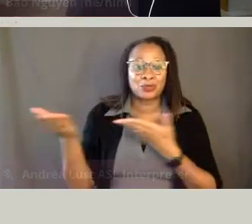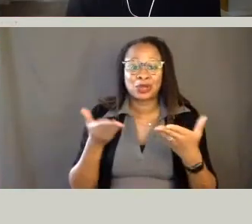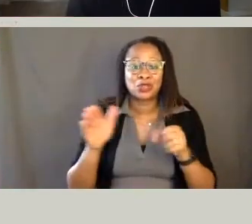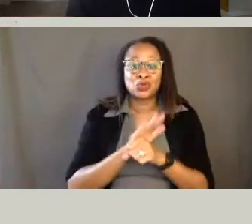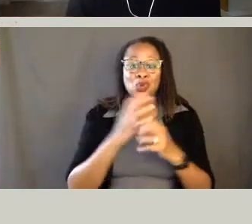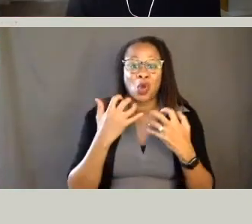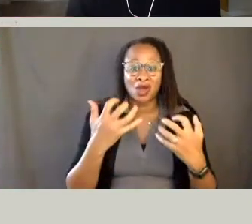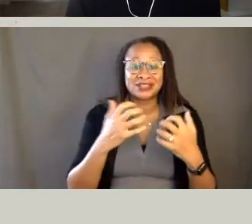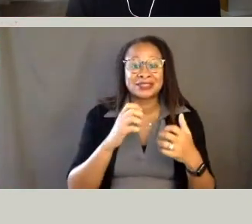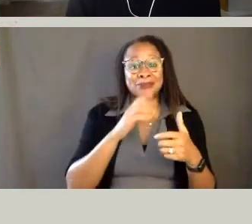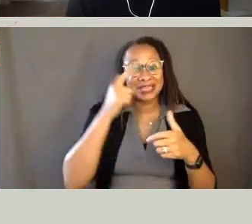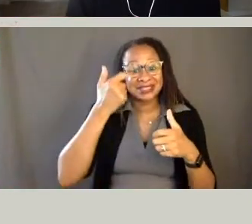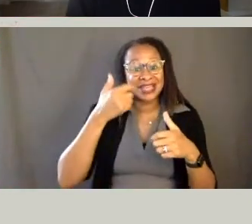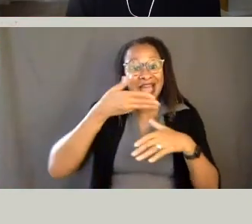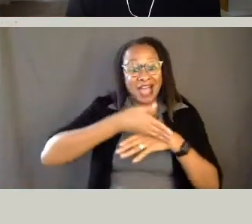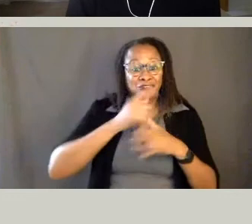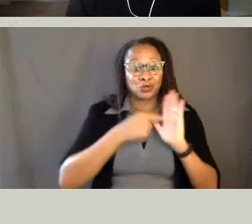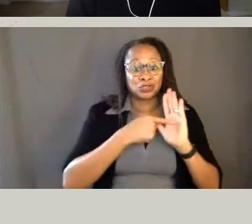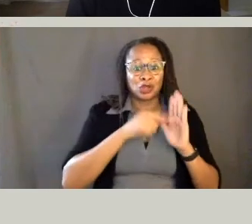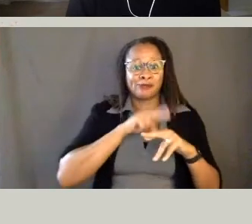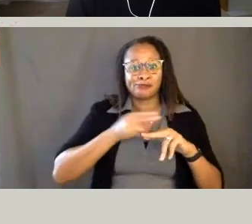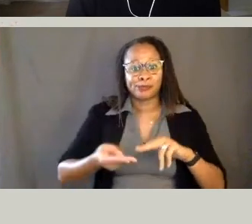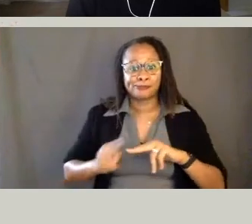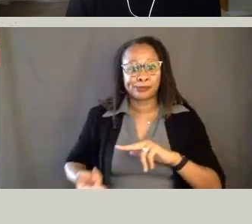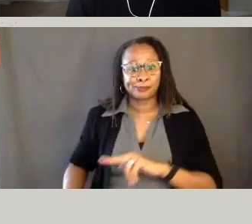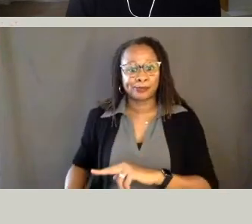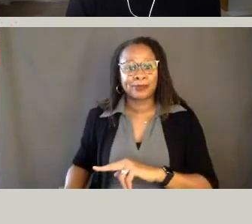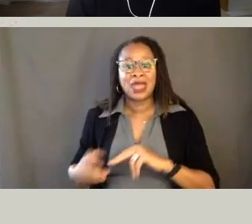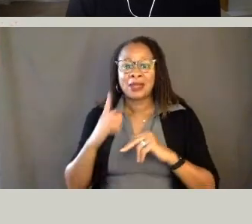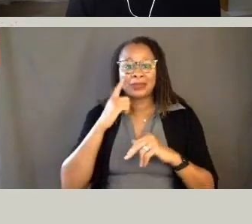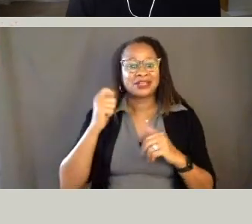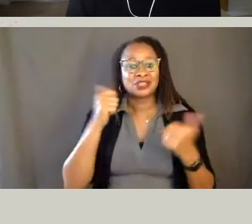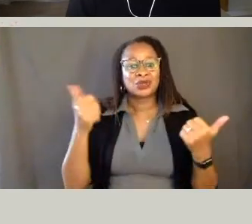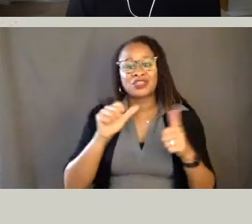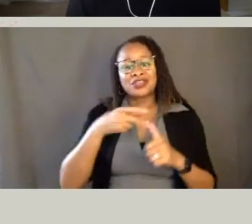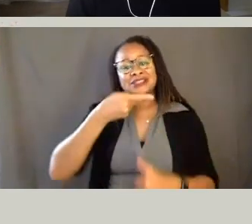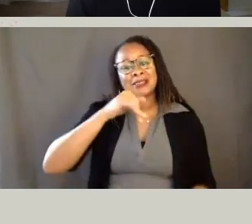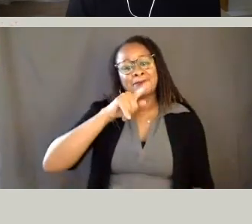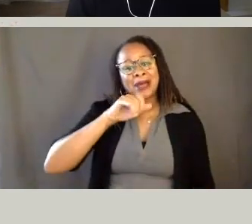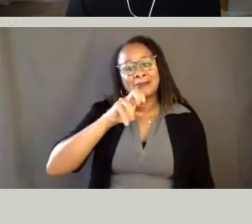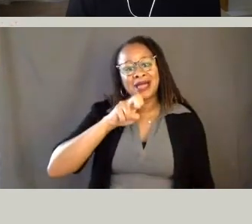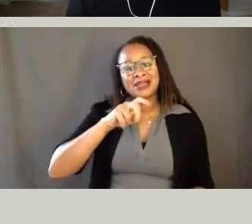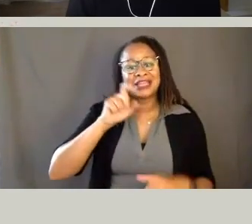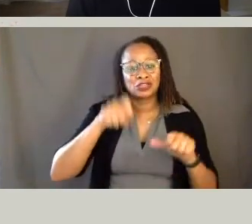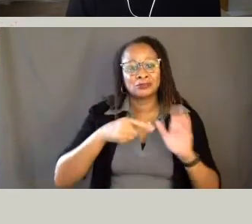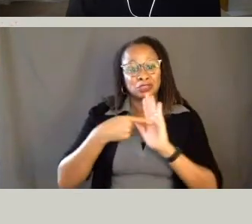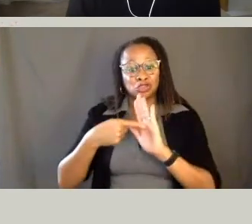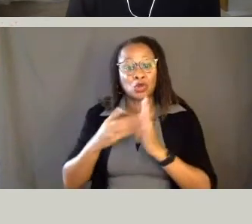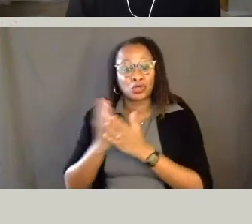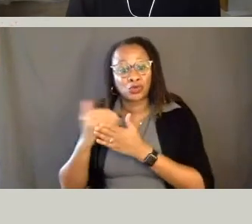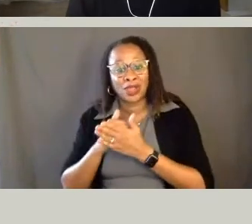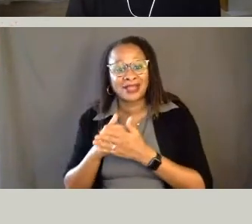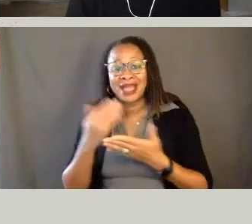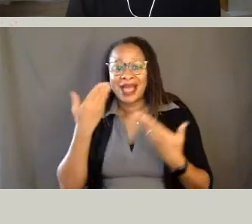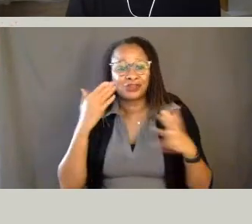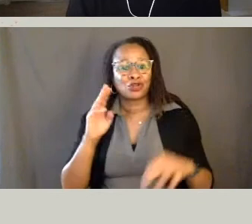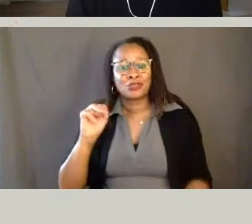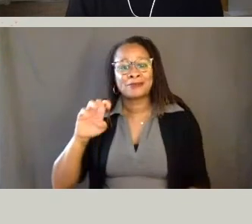and there probably was like things in the pipeline they could have programmed throughout. And, you know, I don't Know the metrics from like what happened after Latino-Americans.